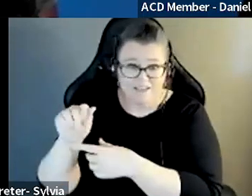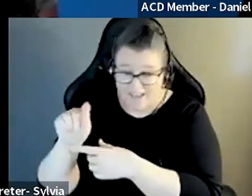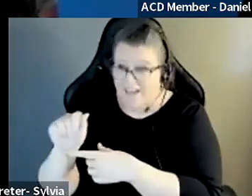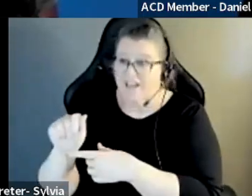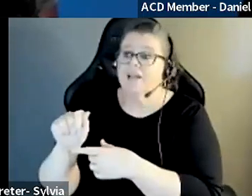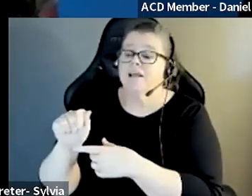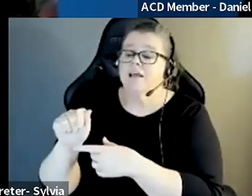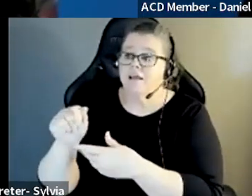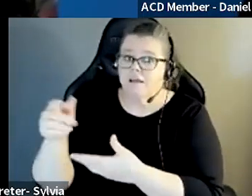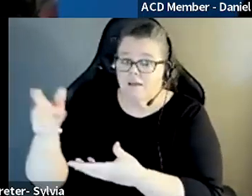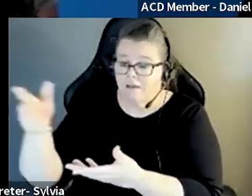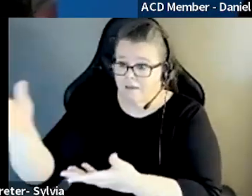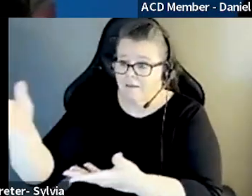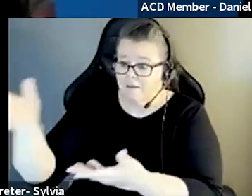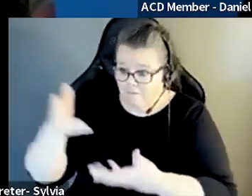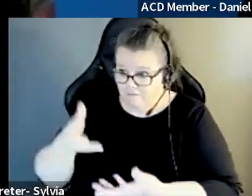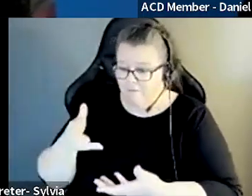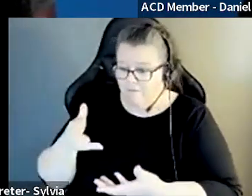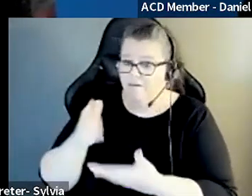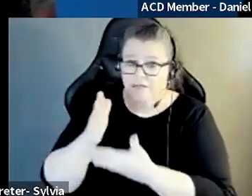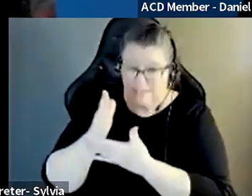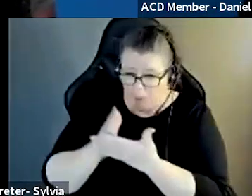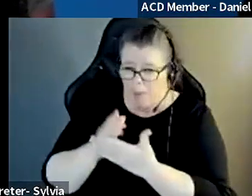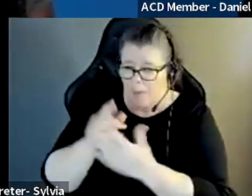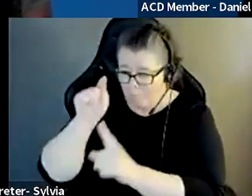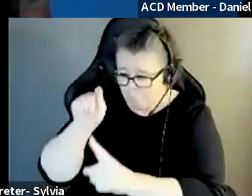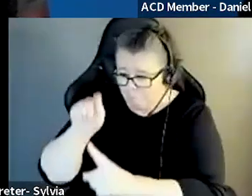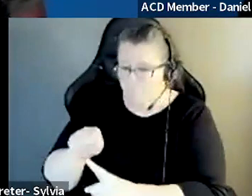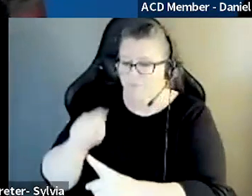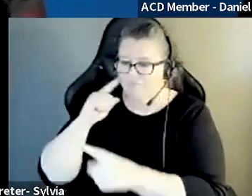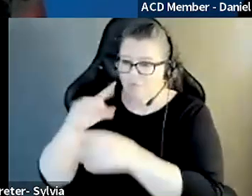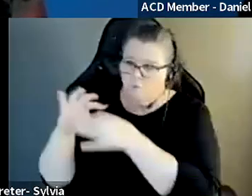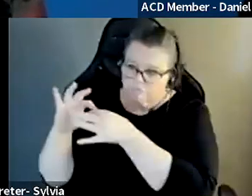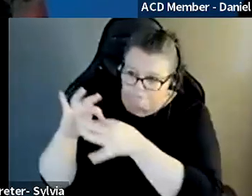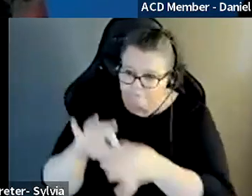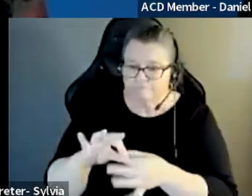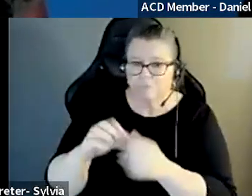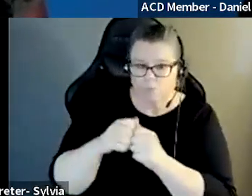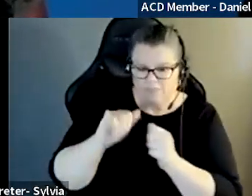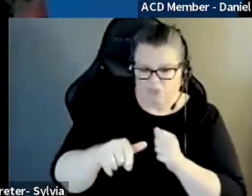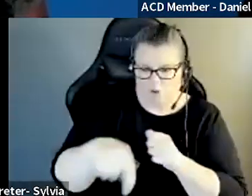to certain parts of it that are targeted to jurisdictions so that they have ready access to data that may be very helpful